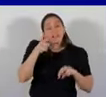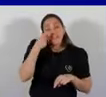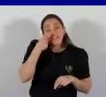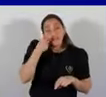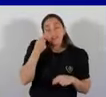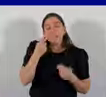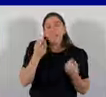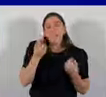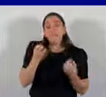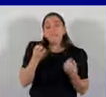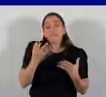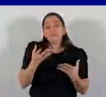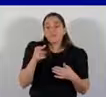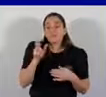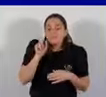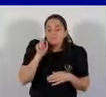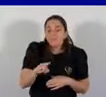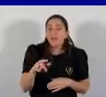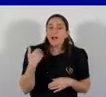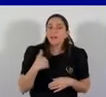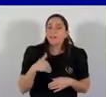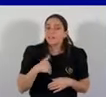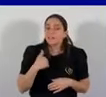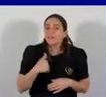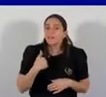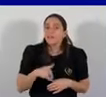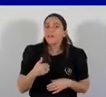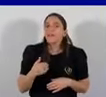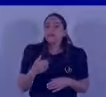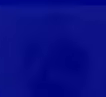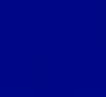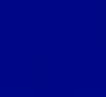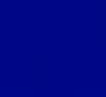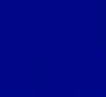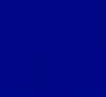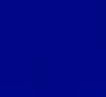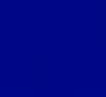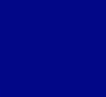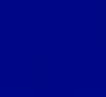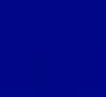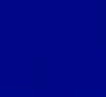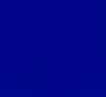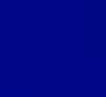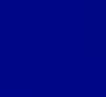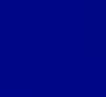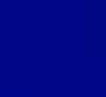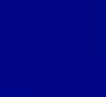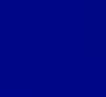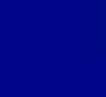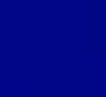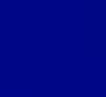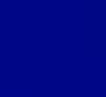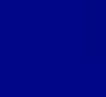A fiscal framework like the one we have Implies at least a rate of 4% per capita